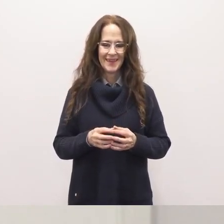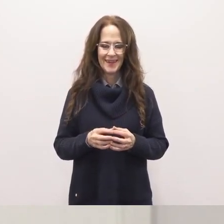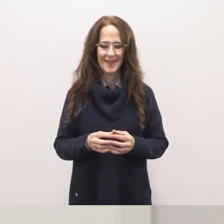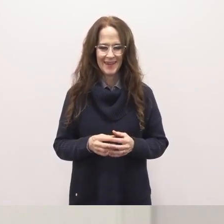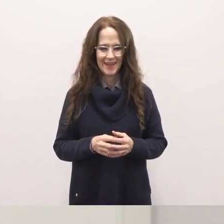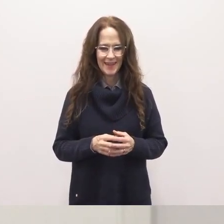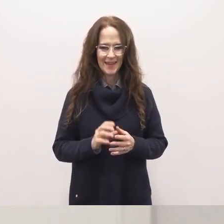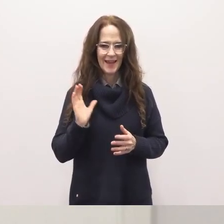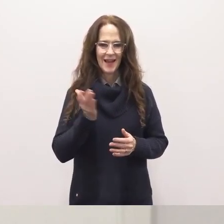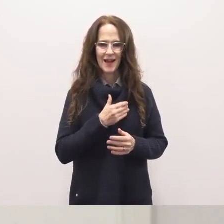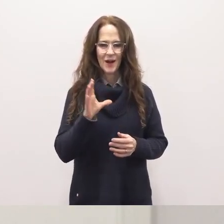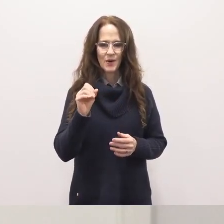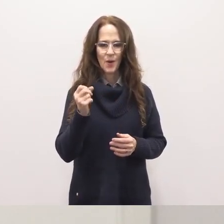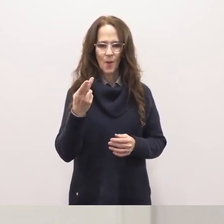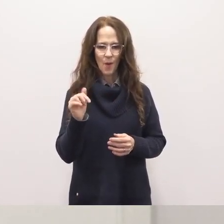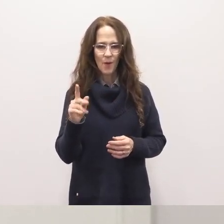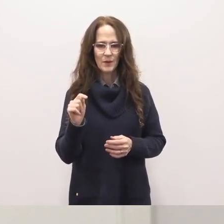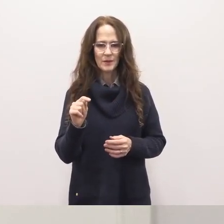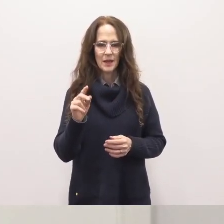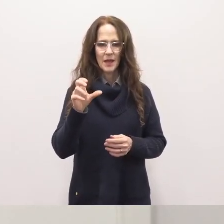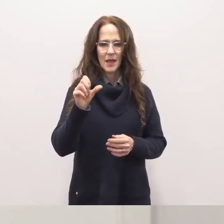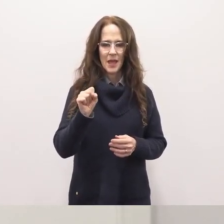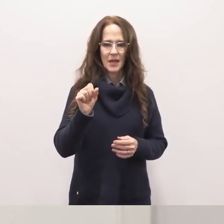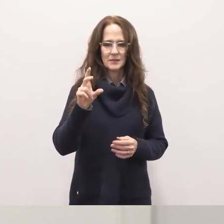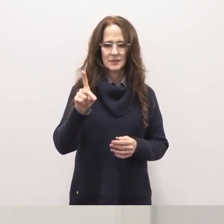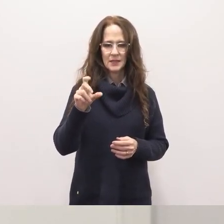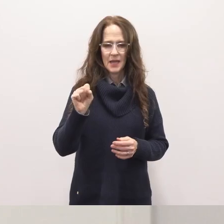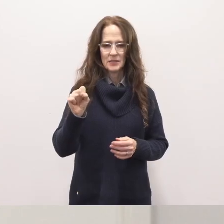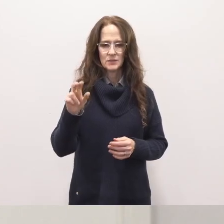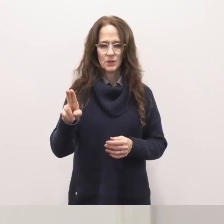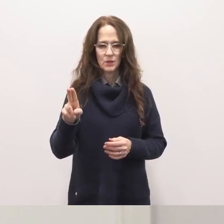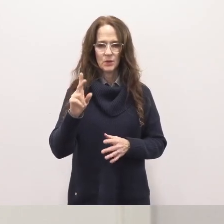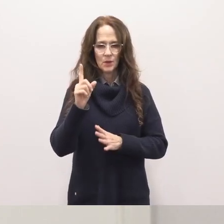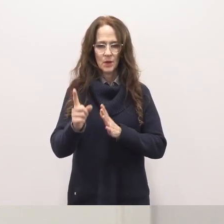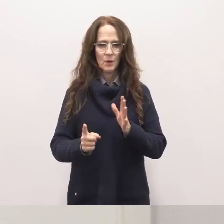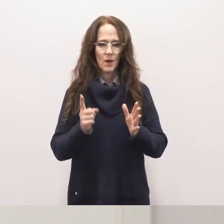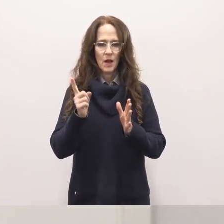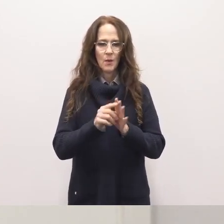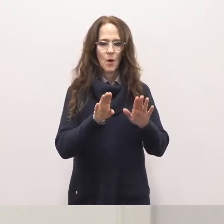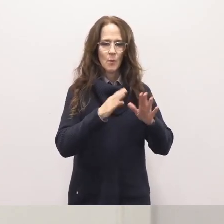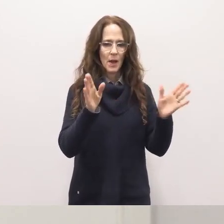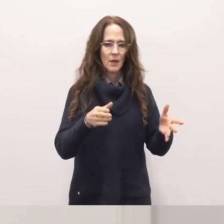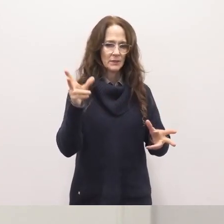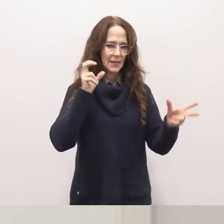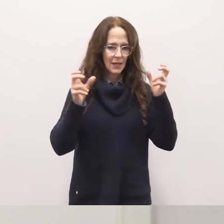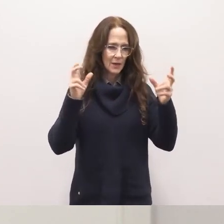our cohort that went through the SDSU program, so there'll be an hour of open house where you can hear about all the doctoral research